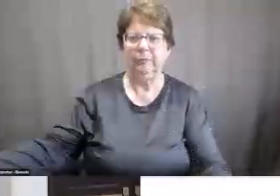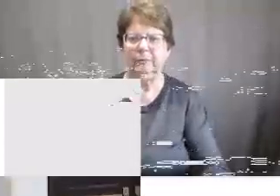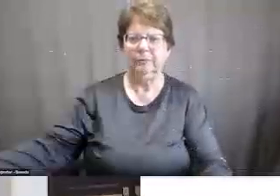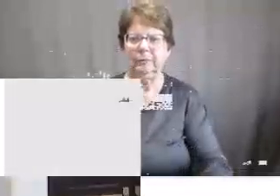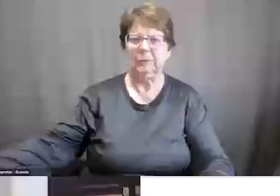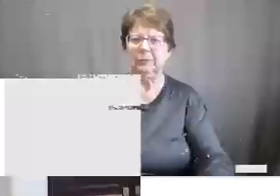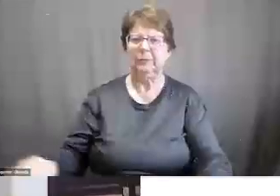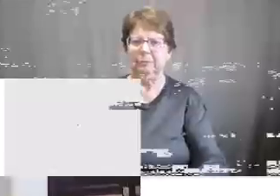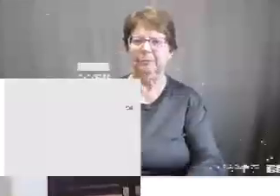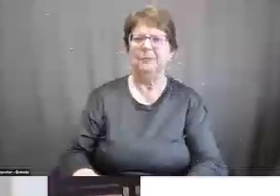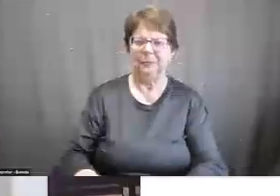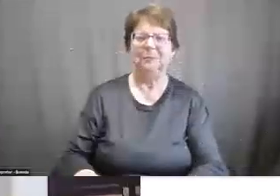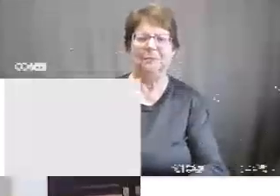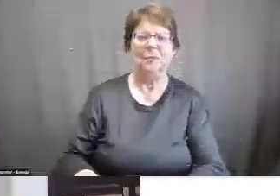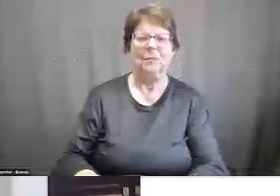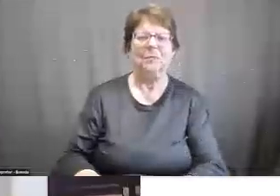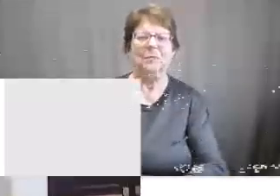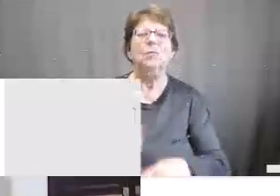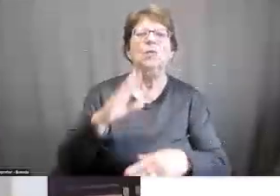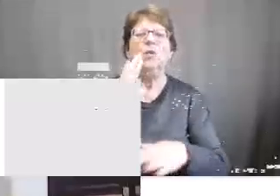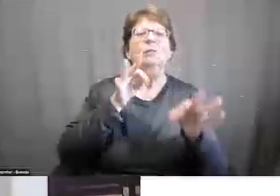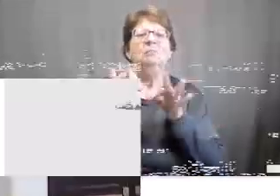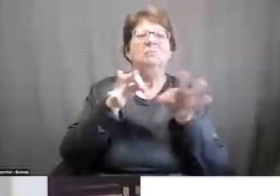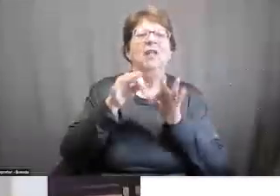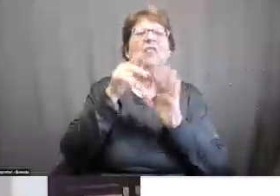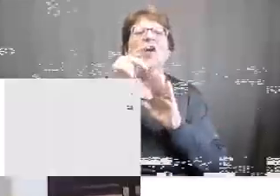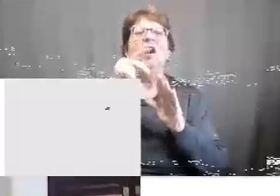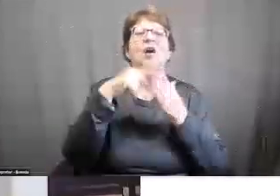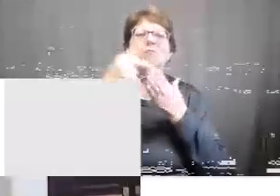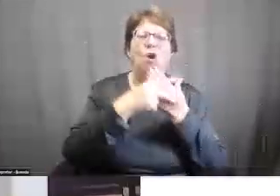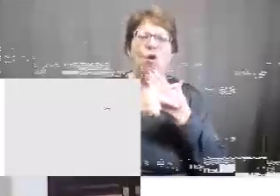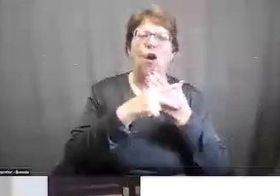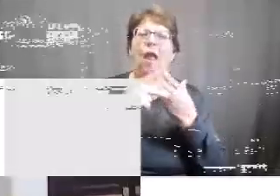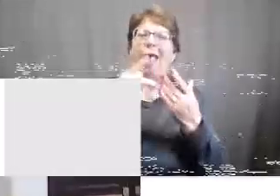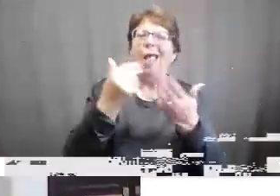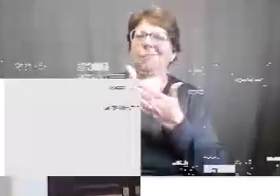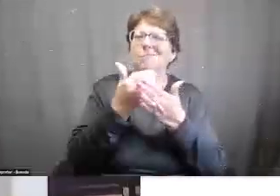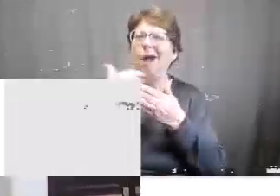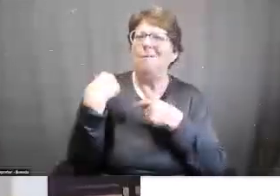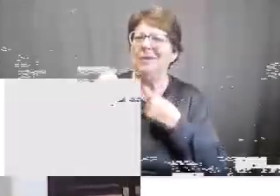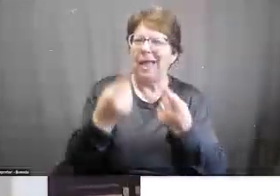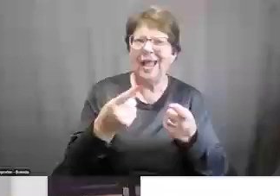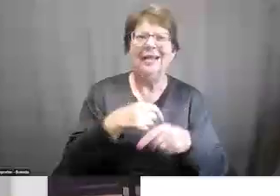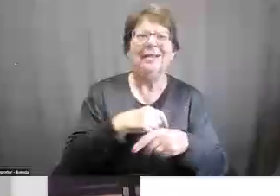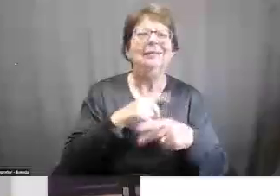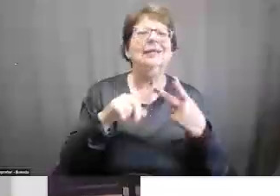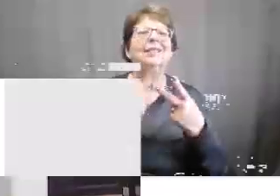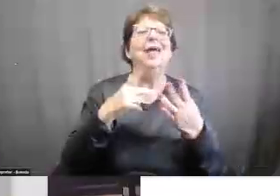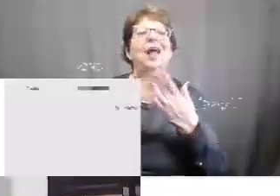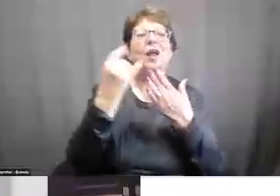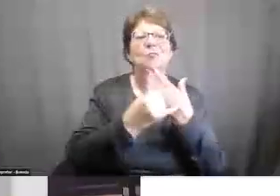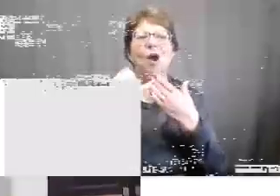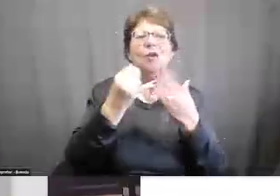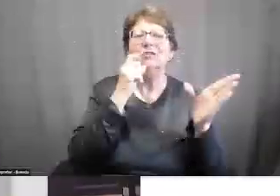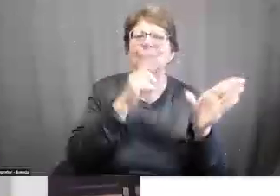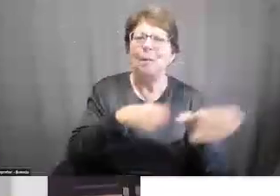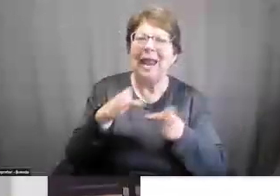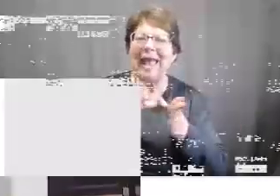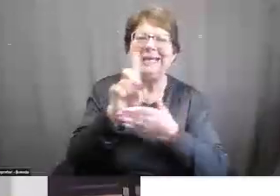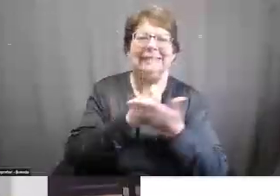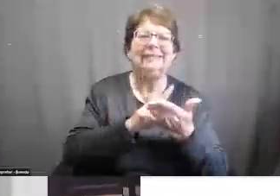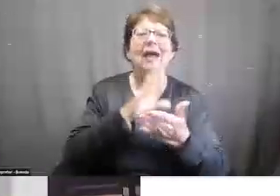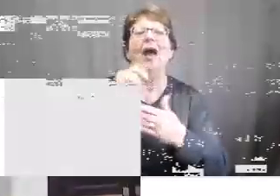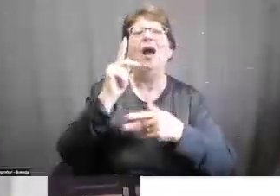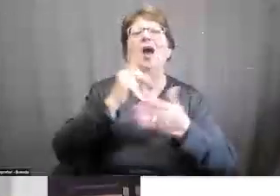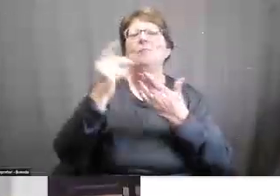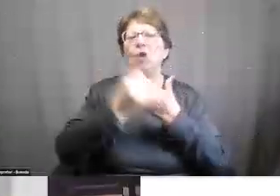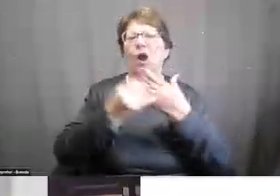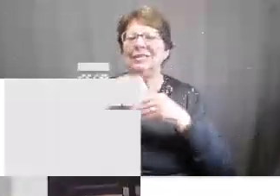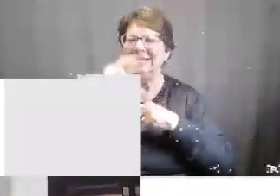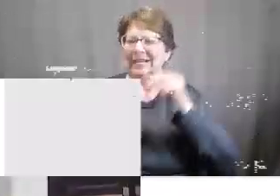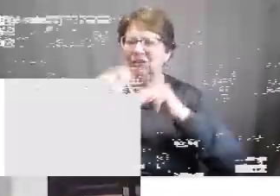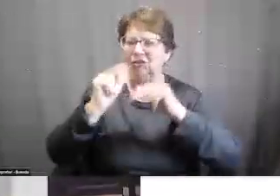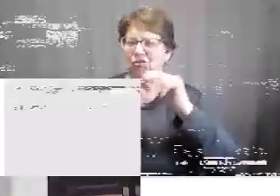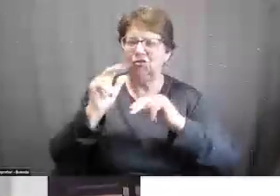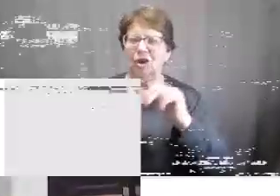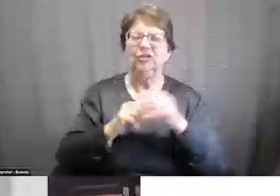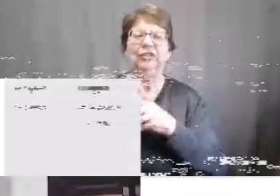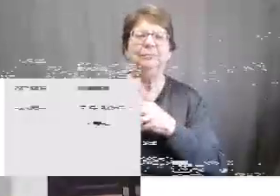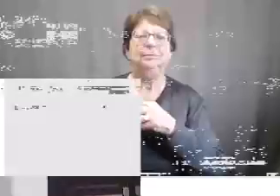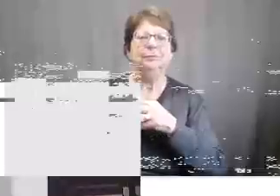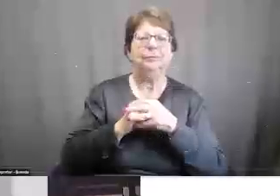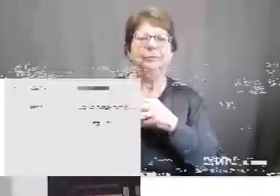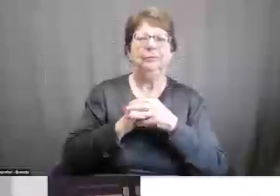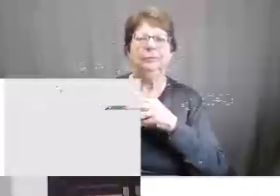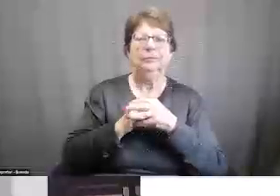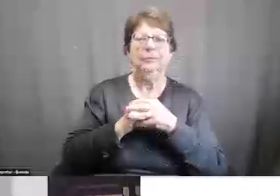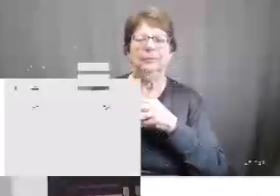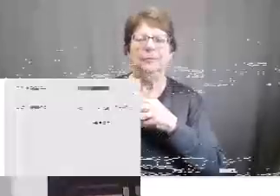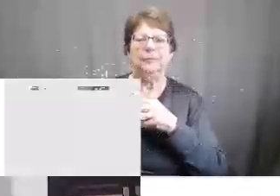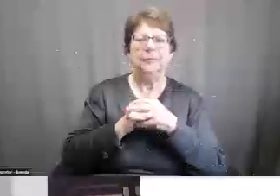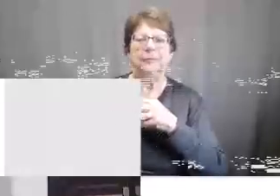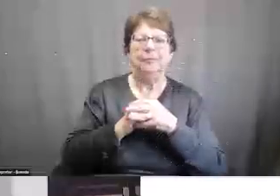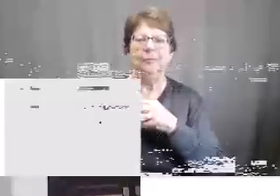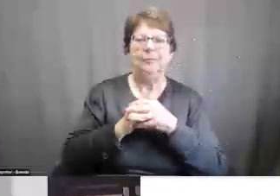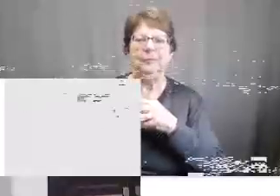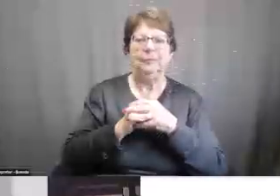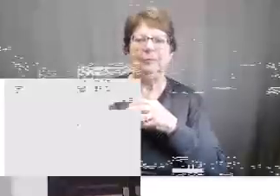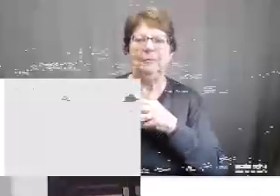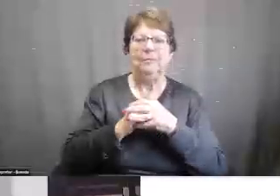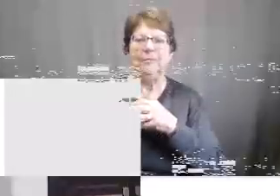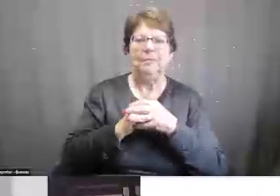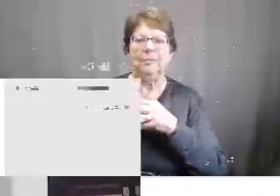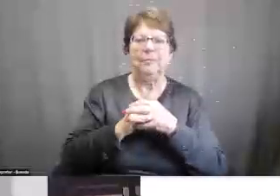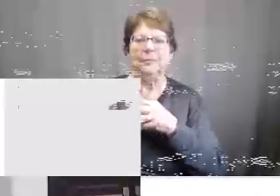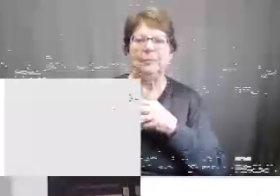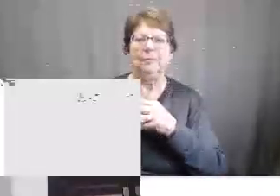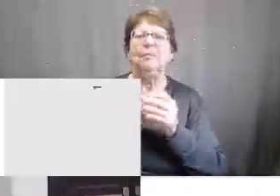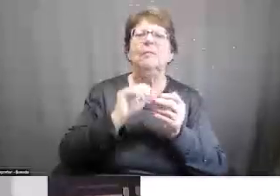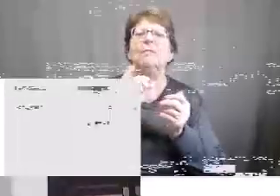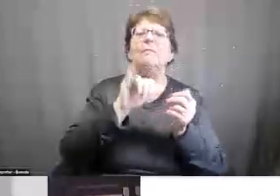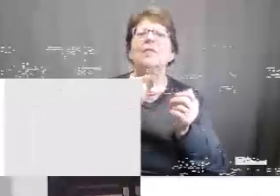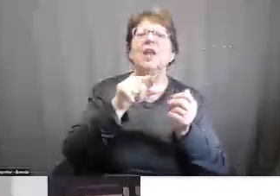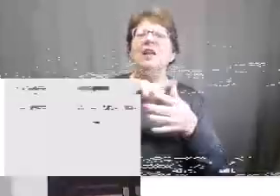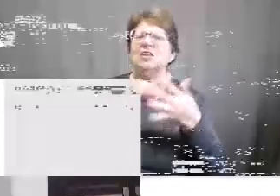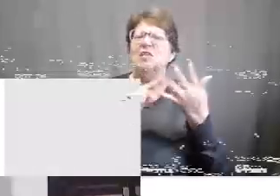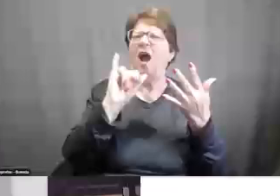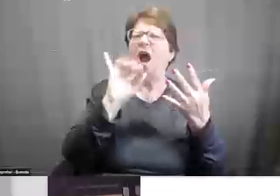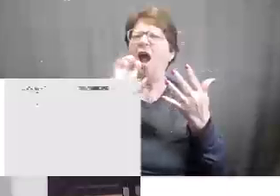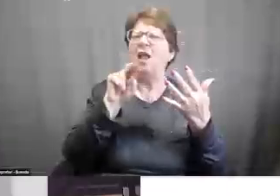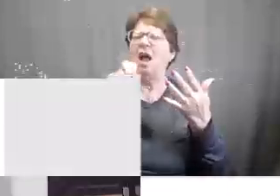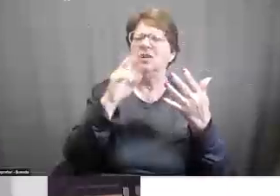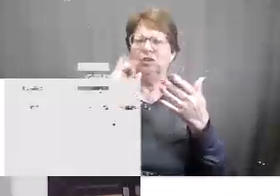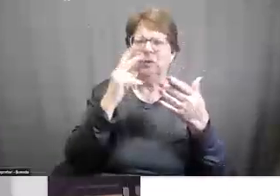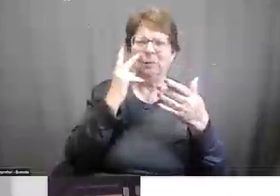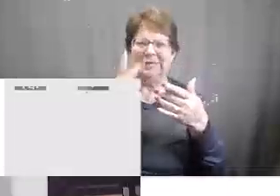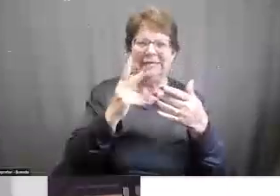Boardroom: We'll go over the programmatic updates, and project updates for both projects and planning and design, and projects in construction. Let's go to the next slide, please. Just bringing back, this legend here on the icons that you'll be seeing, which show our performance on the next few slides.